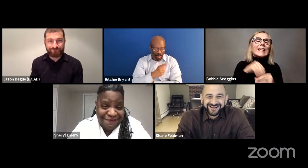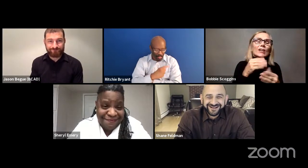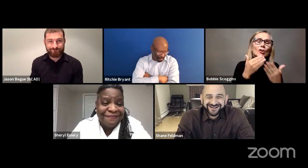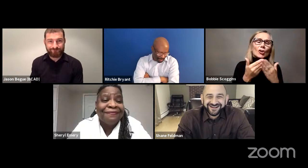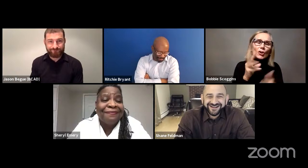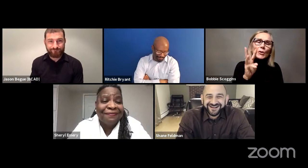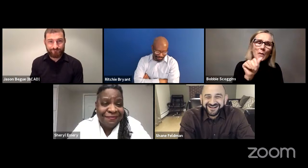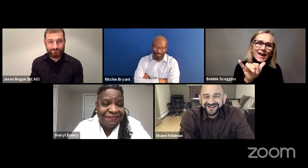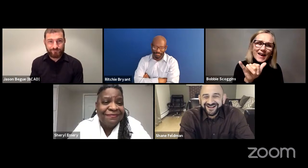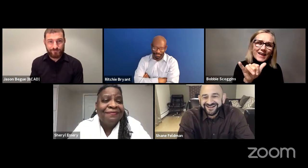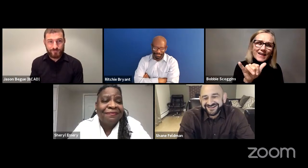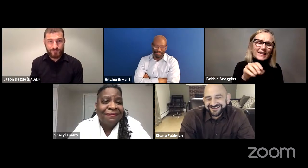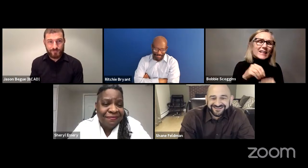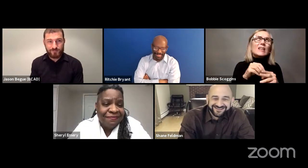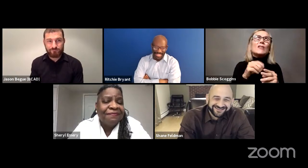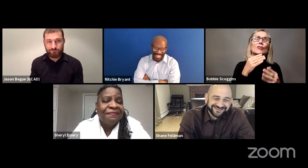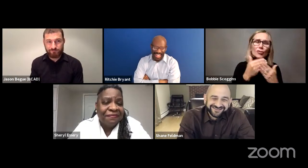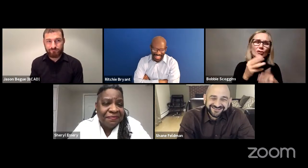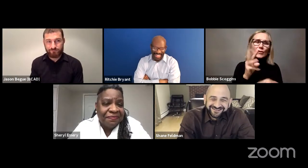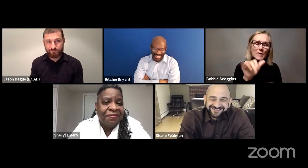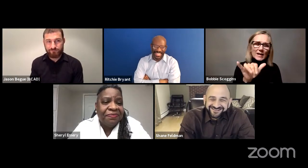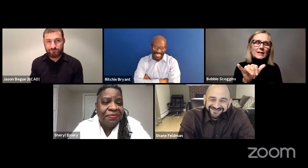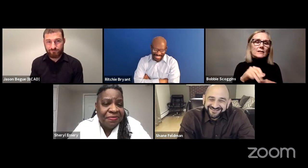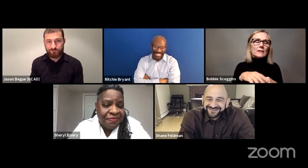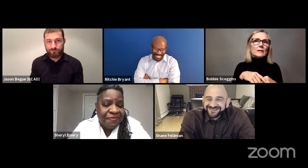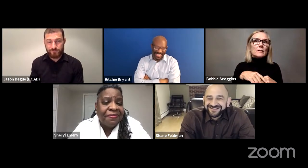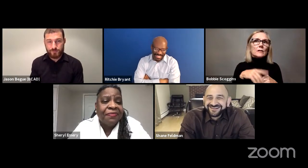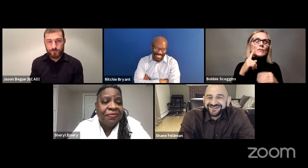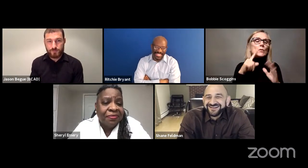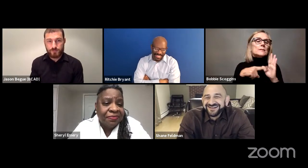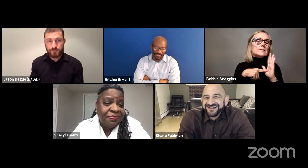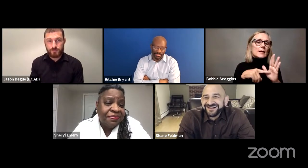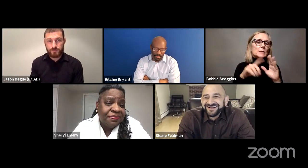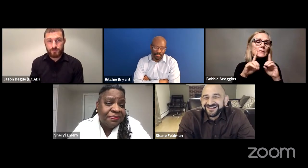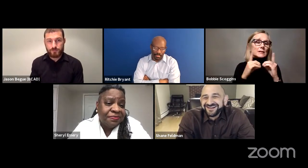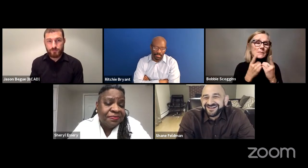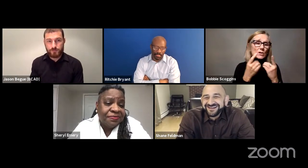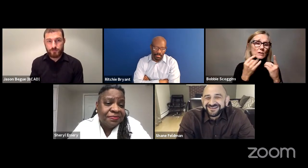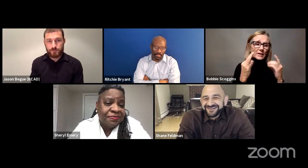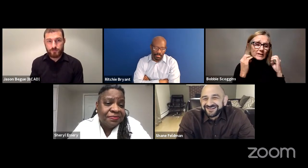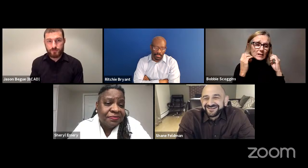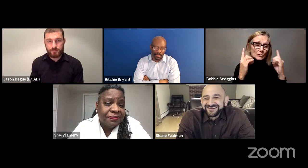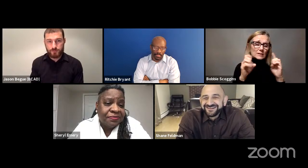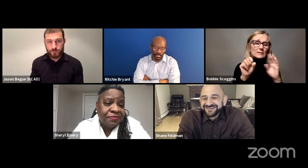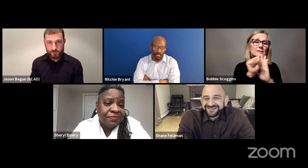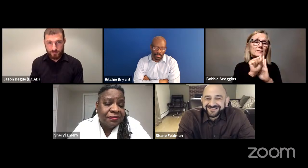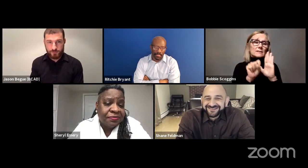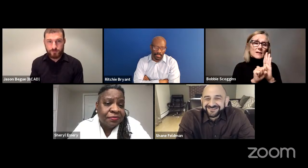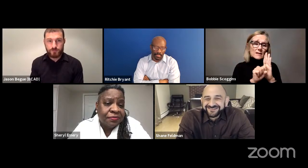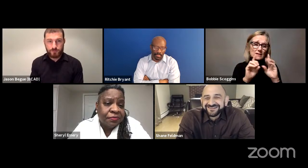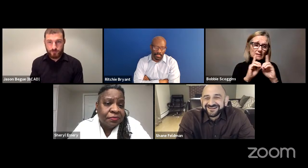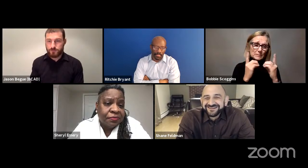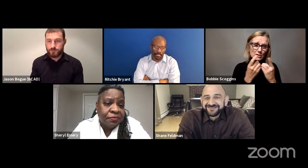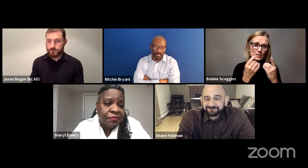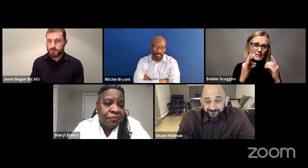enemy. Allies can be our worst enemy. But in a good way. It's in a good way. For example,